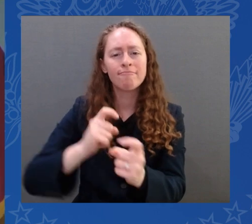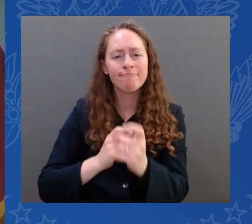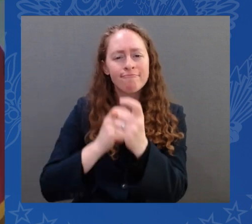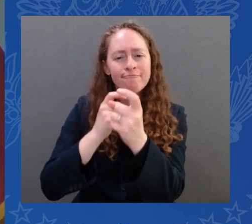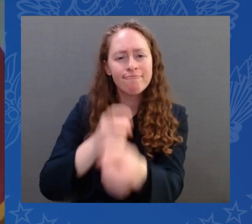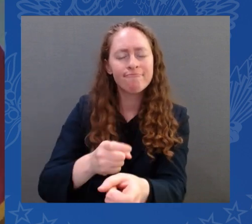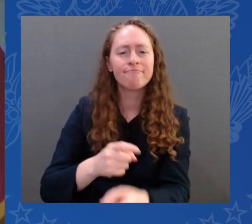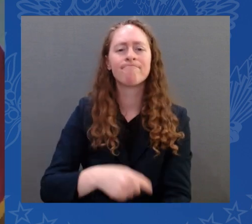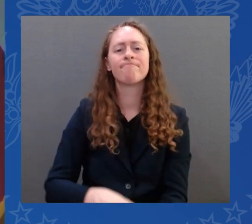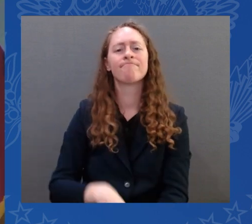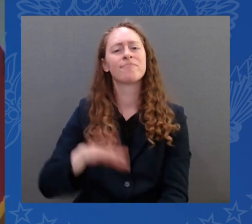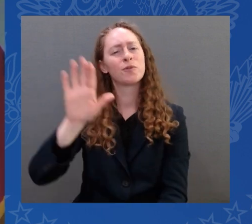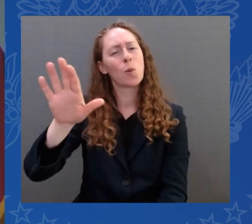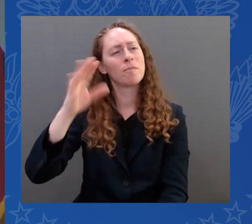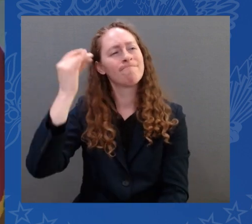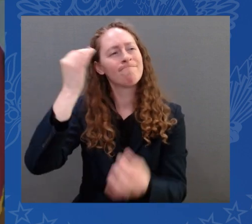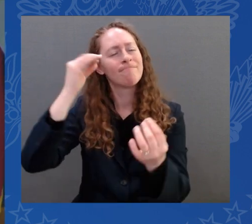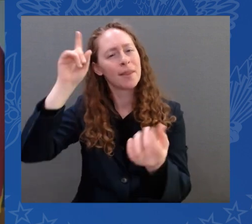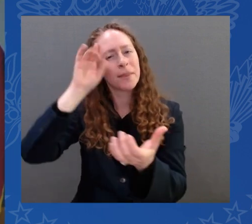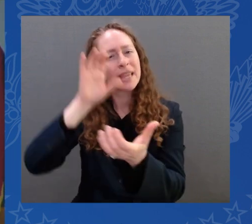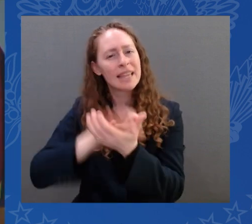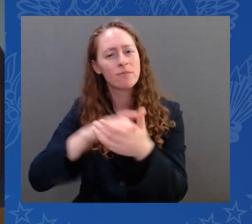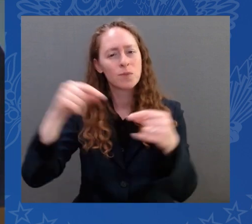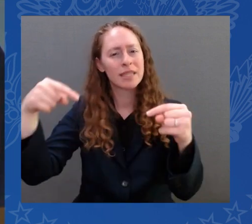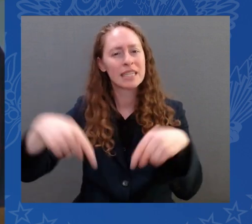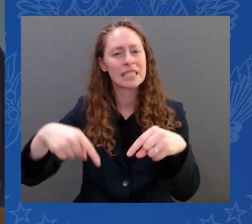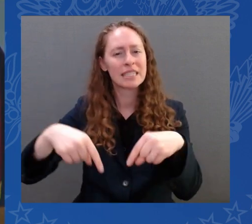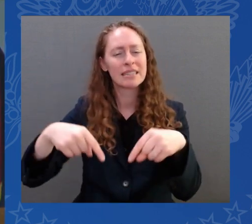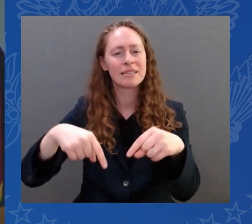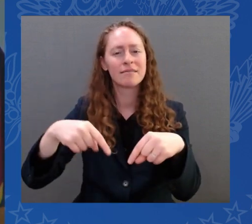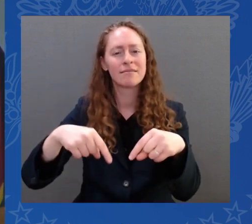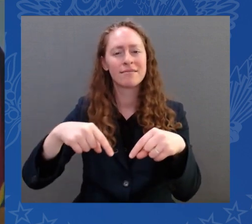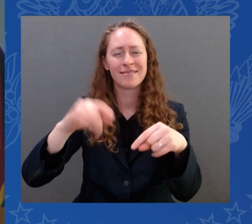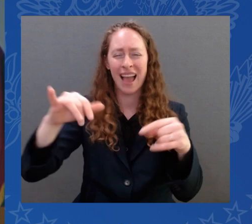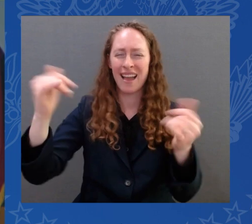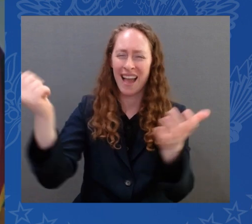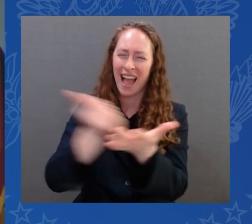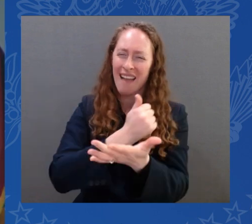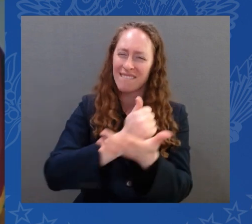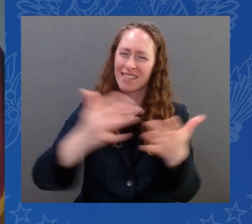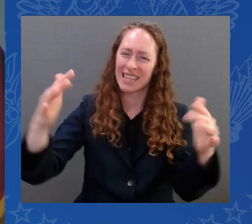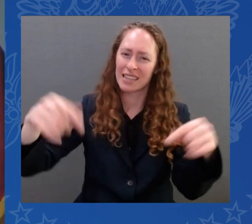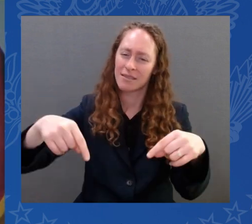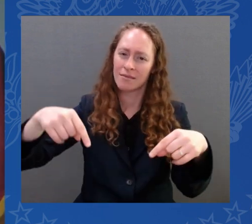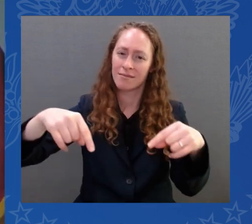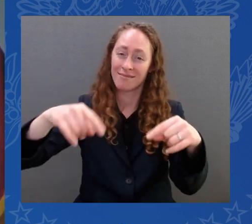In this moment, we must steer our nation and our world through this decisive decade.